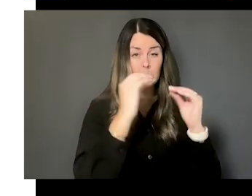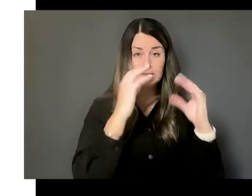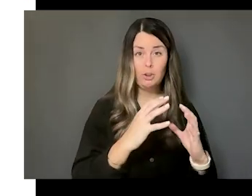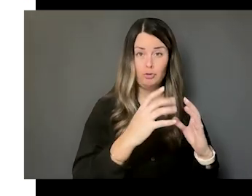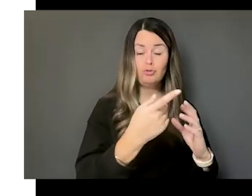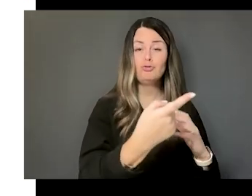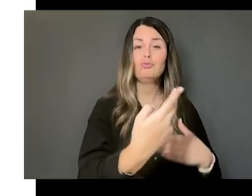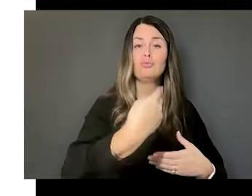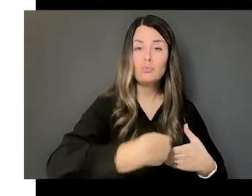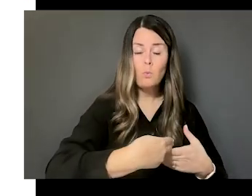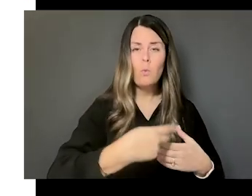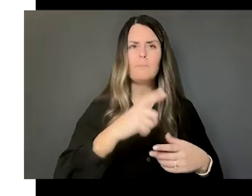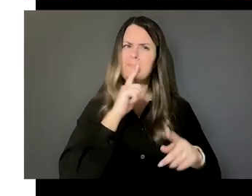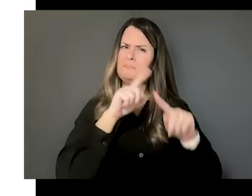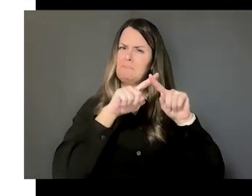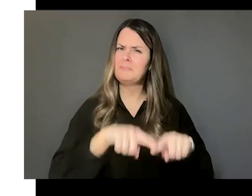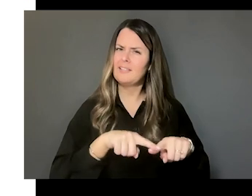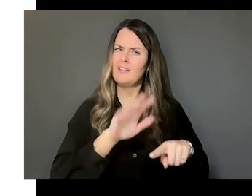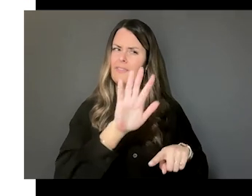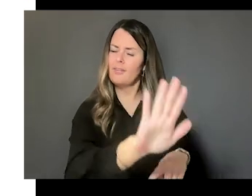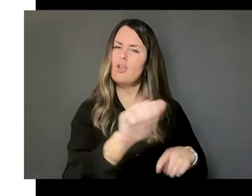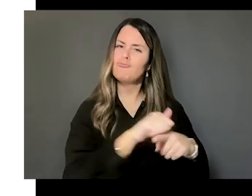and I think it depends on the training that they had prior.